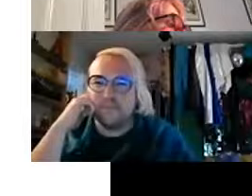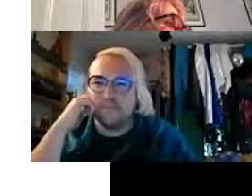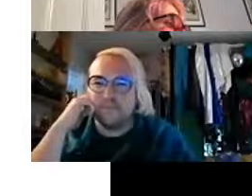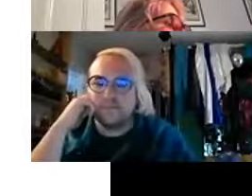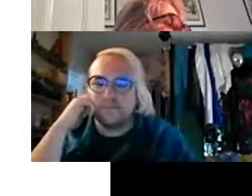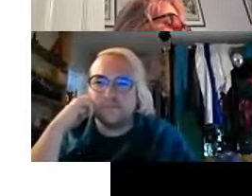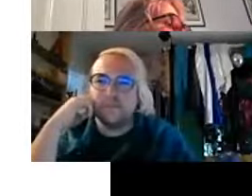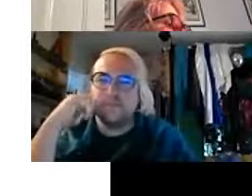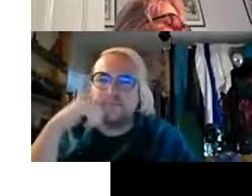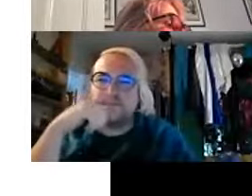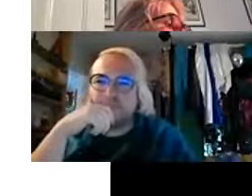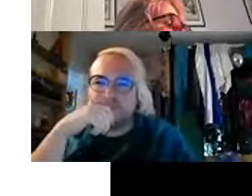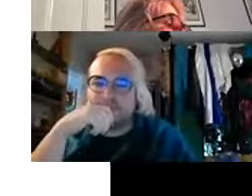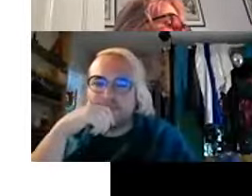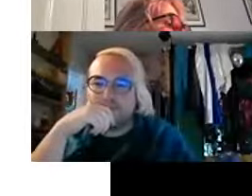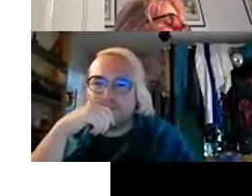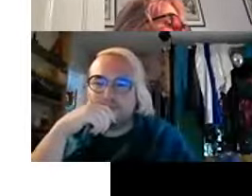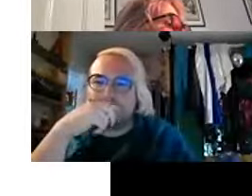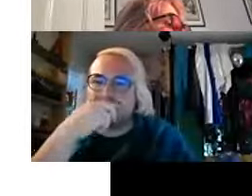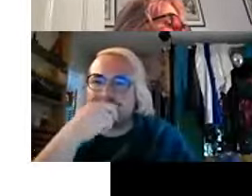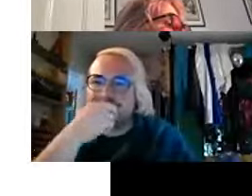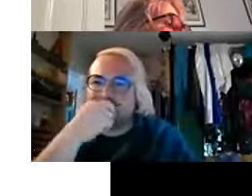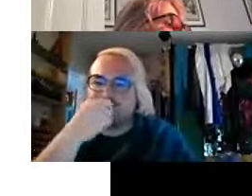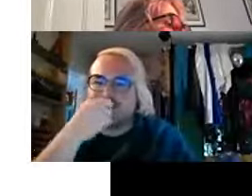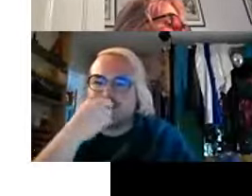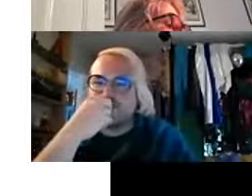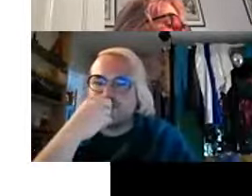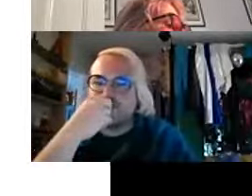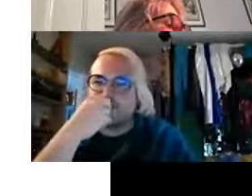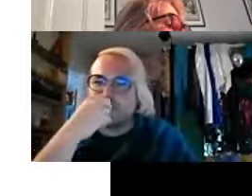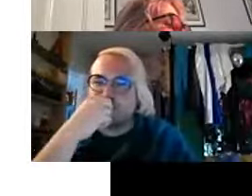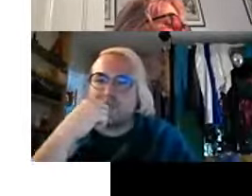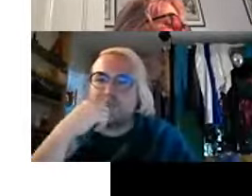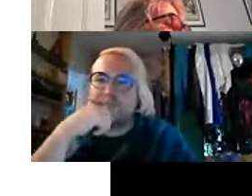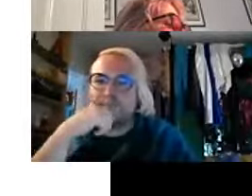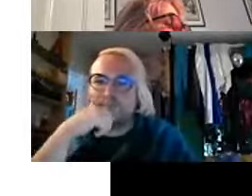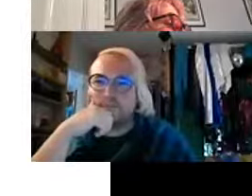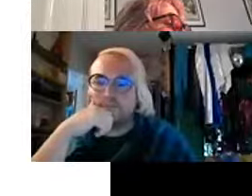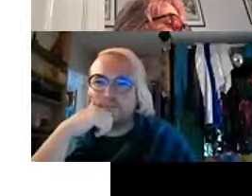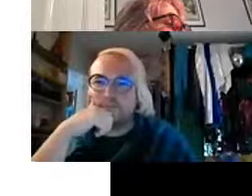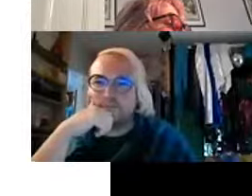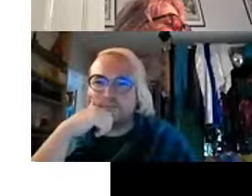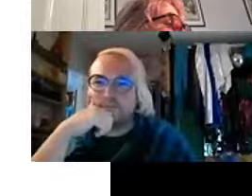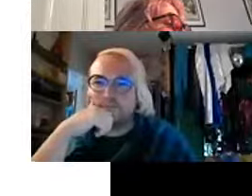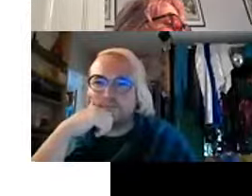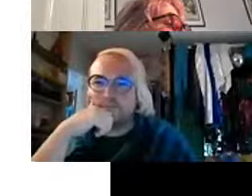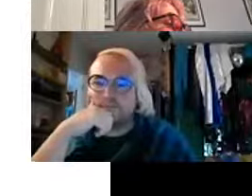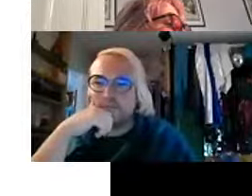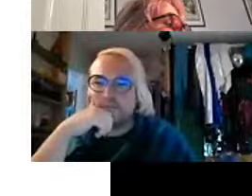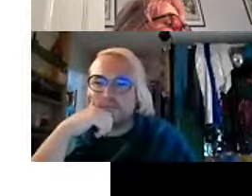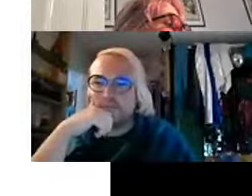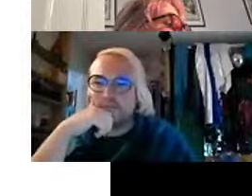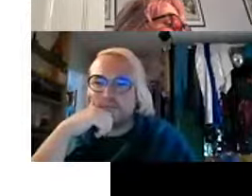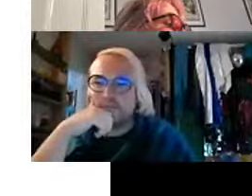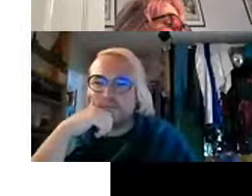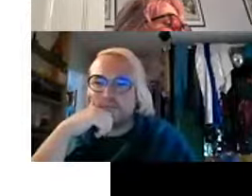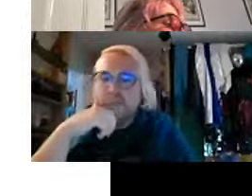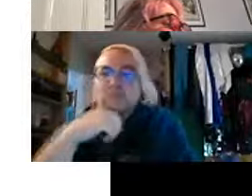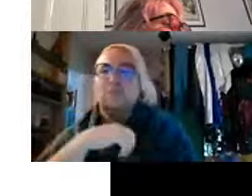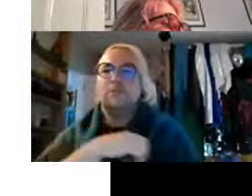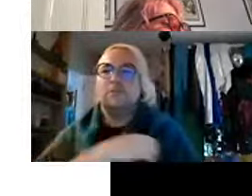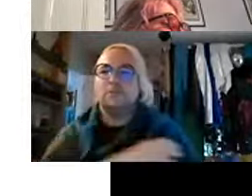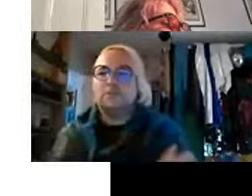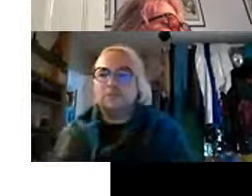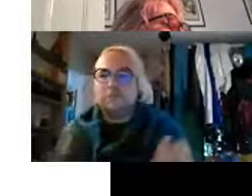and also the plus tate network for supporting this project and i in advance thank all of you for your